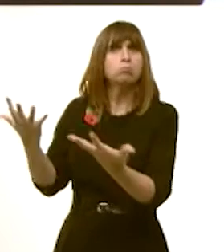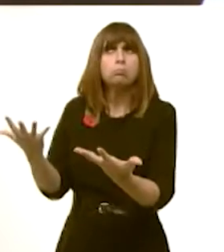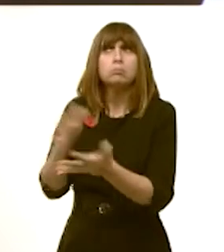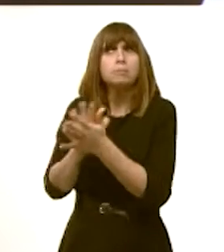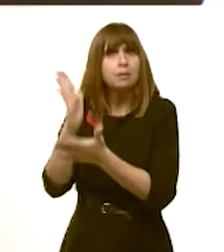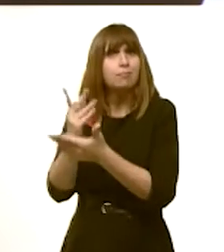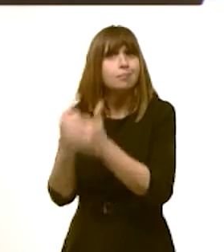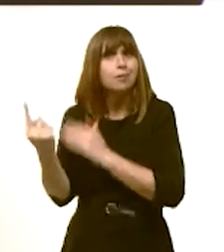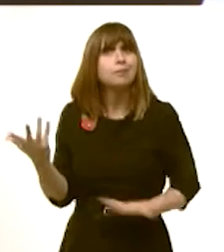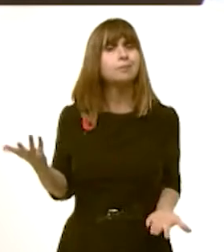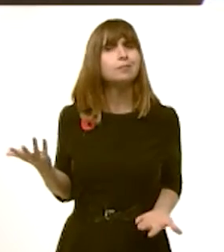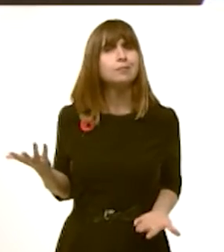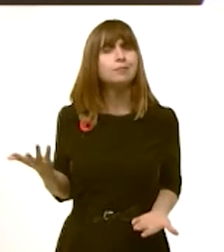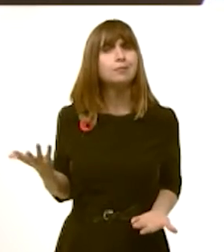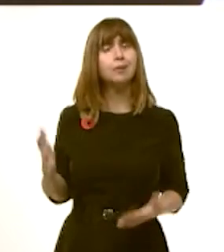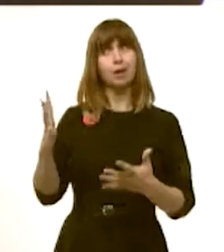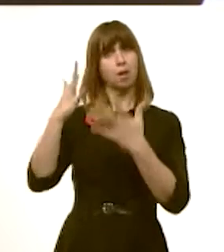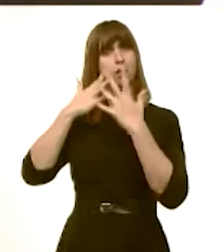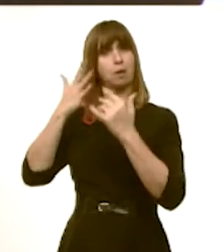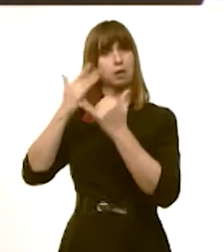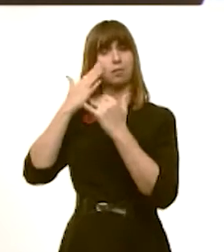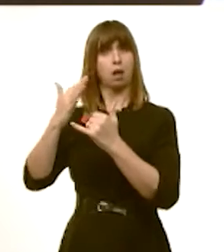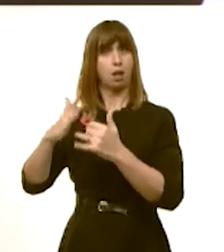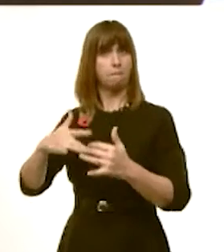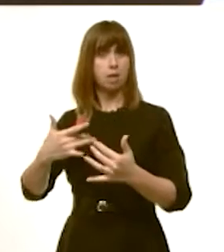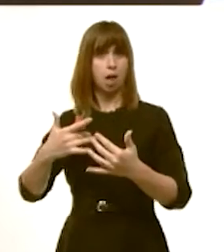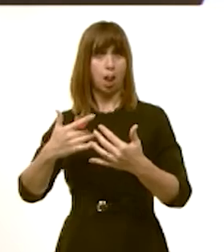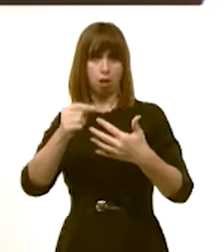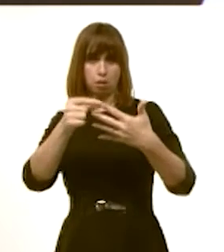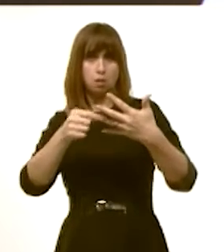Is it the case that the inspectorate cannot carry out the functions that it has? The answer to that is ënoí.